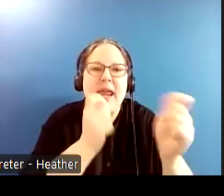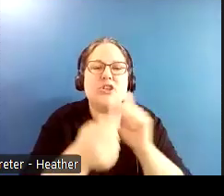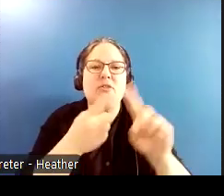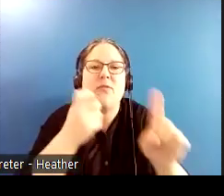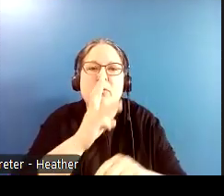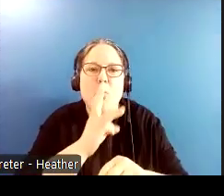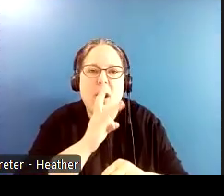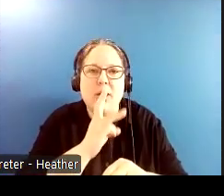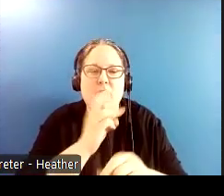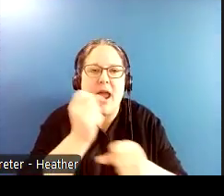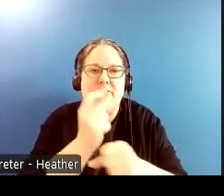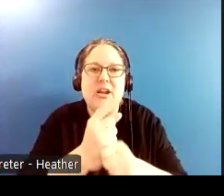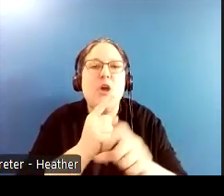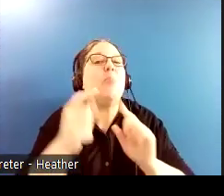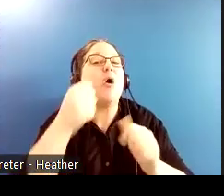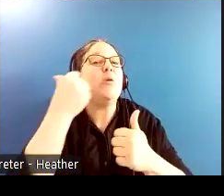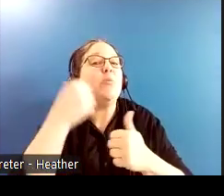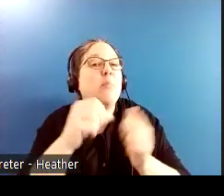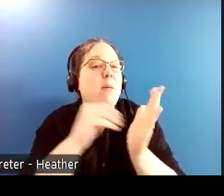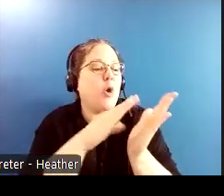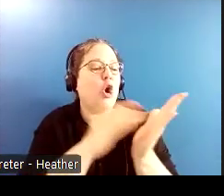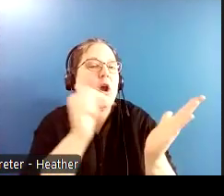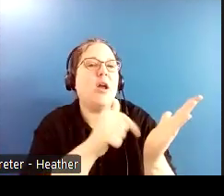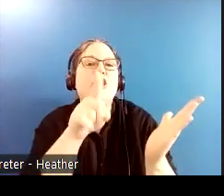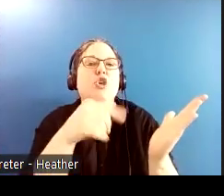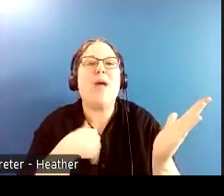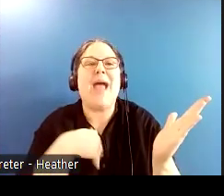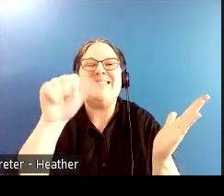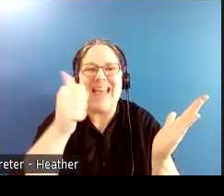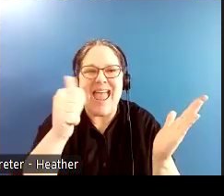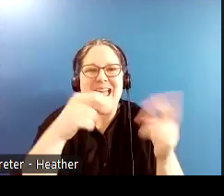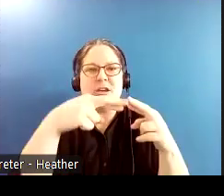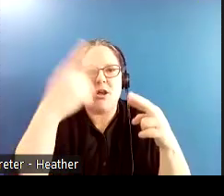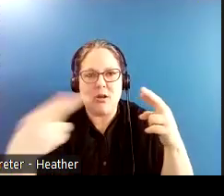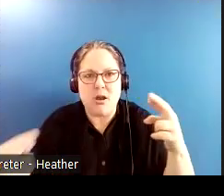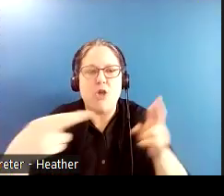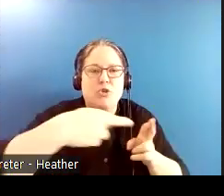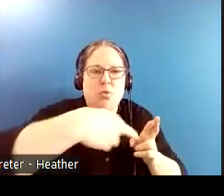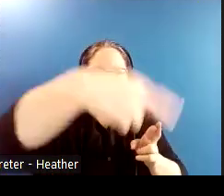can remember that you had something like 10 acres. And so we'll give you 10ish acres in roughly the